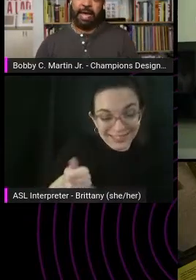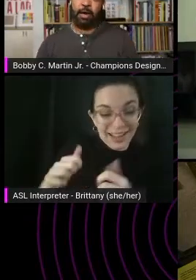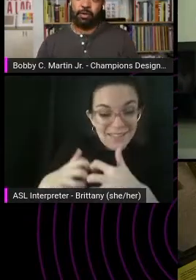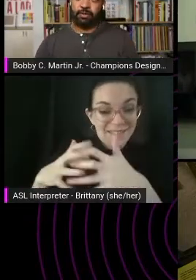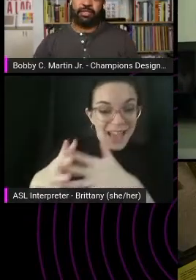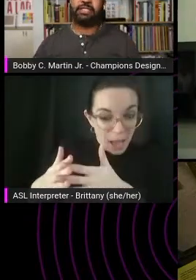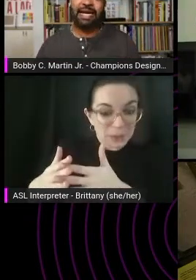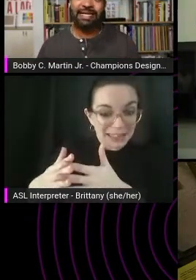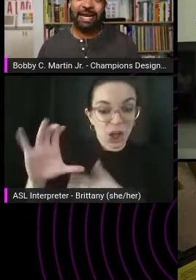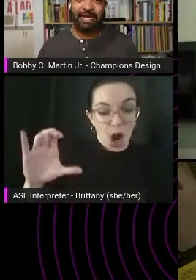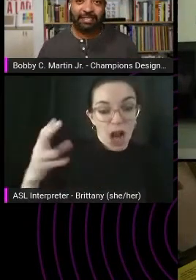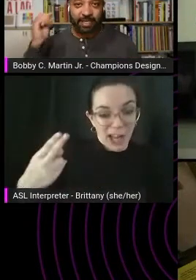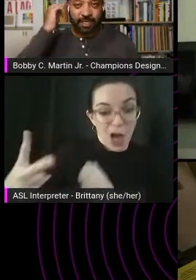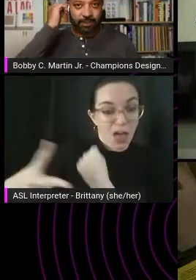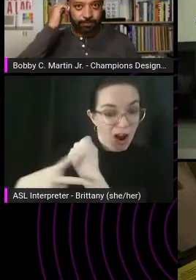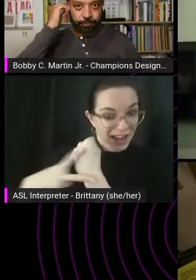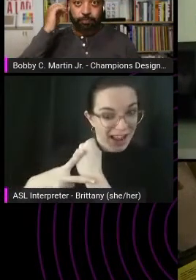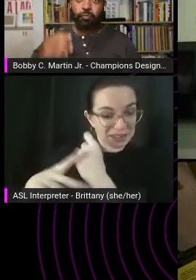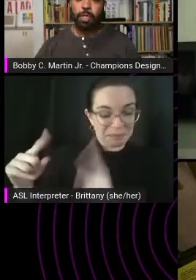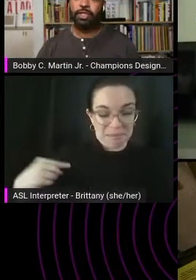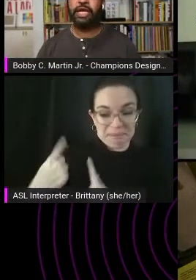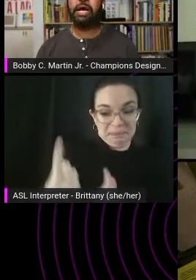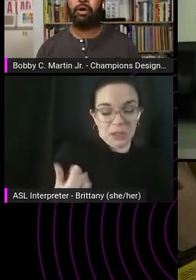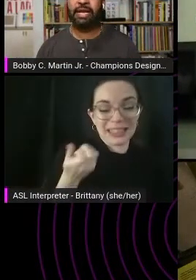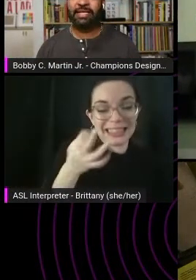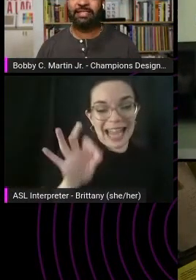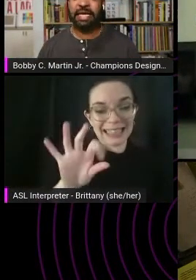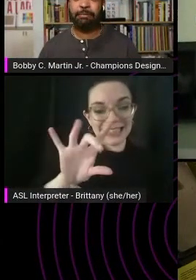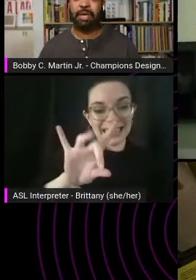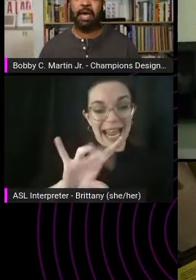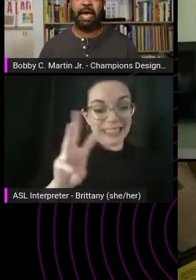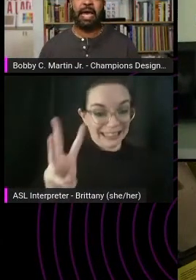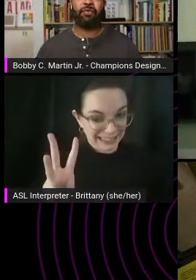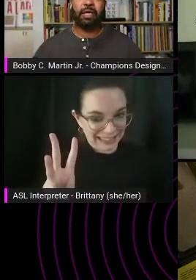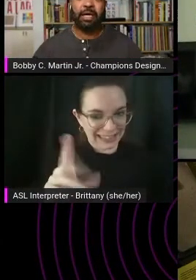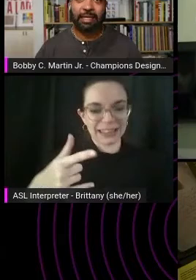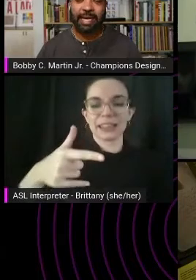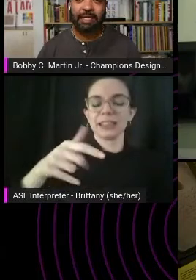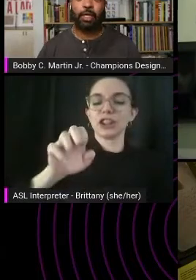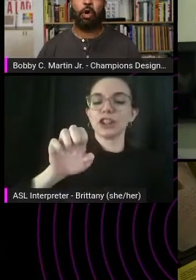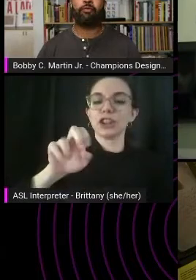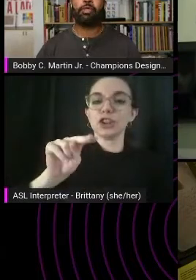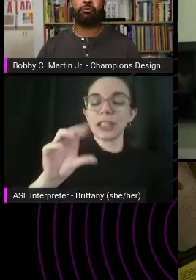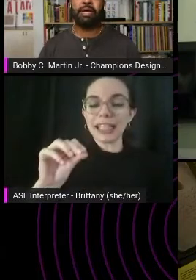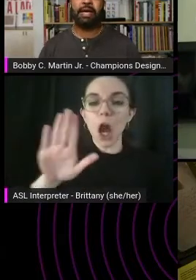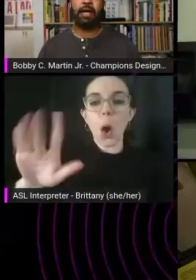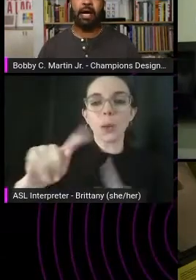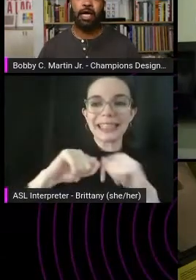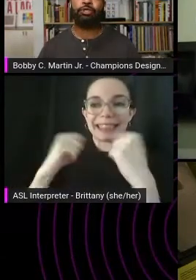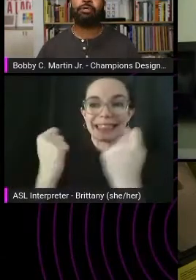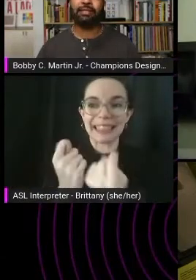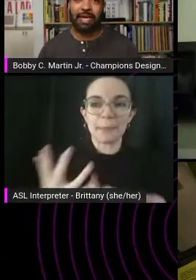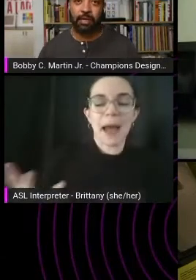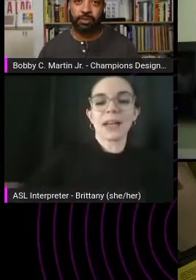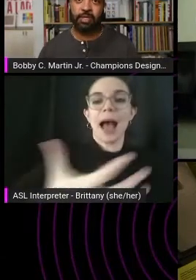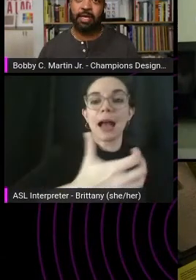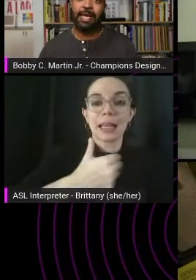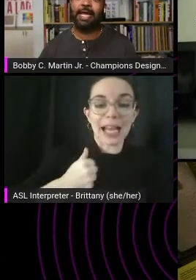Now, since 1986, Gino and his team have collected over 300,000